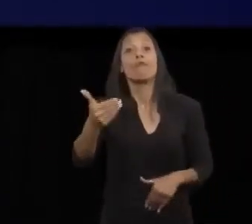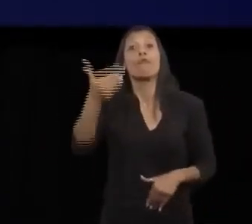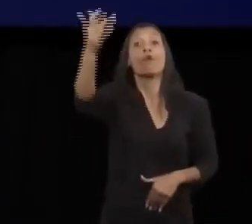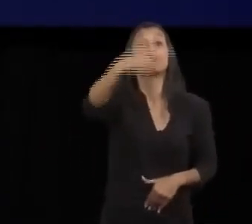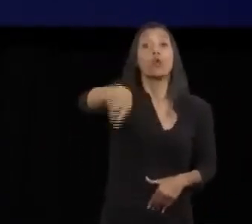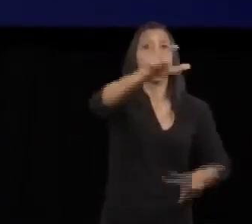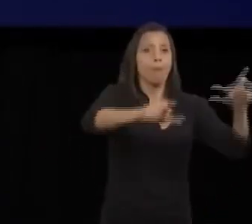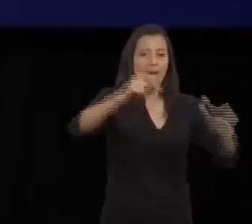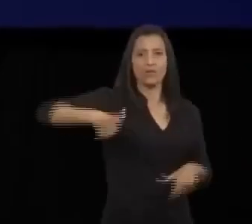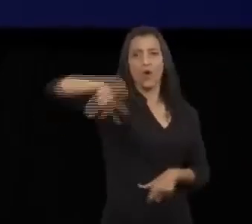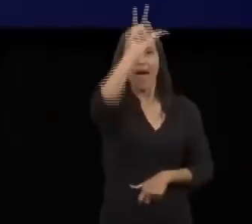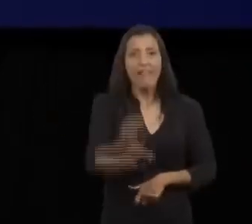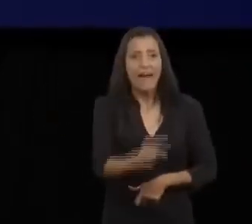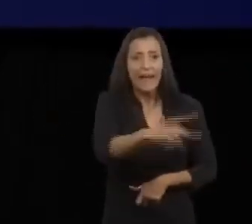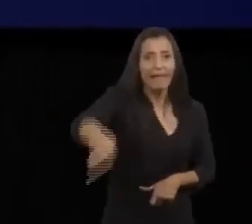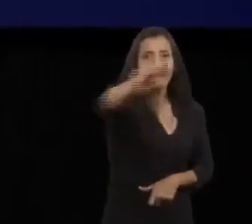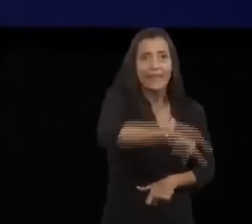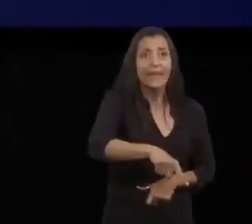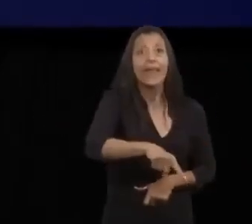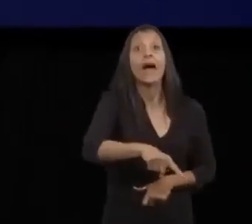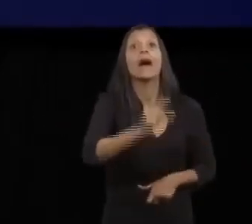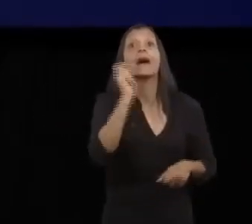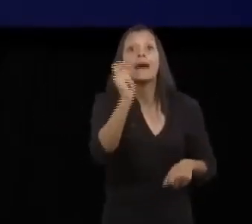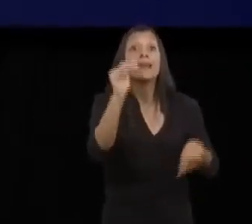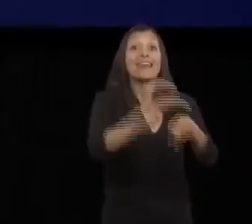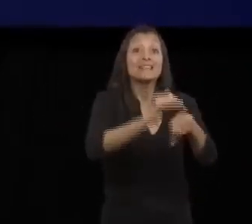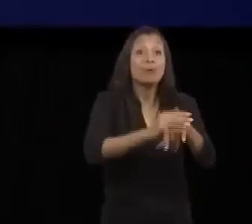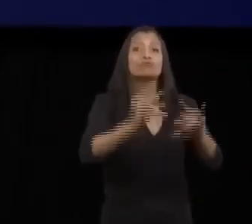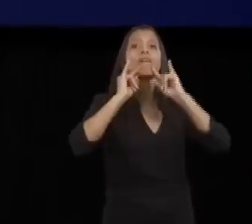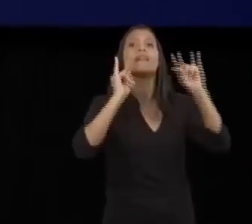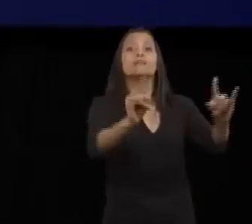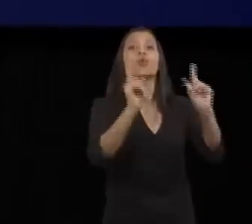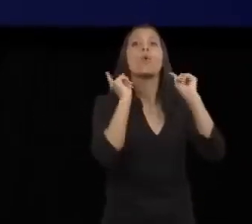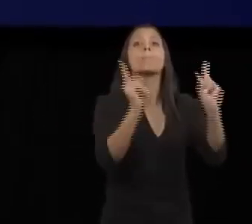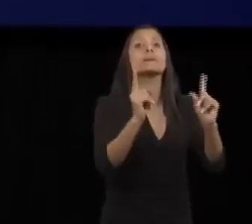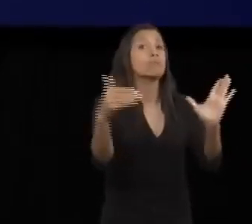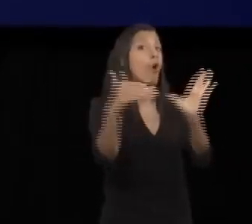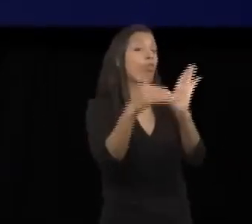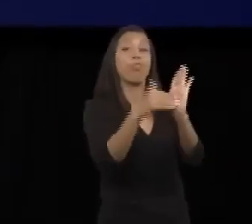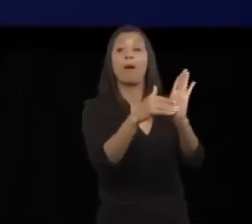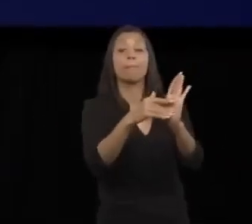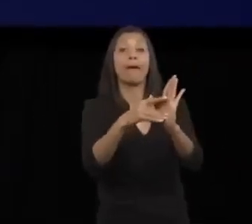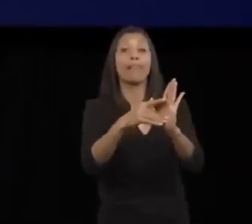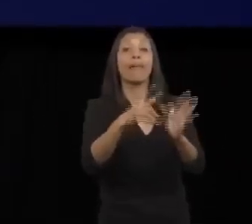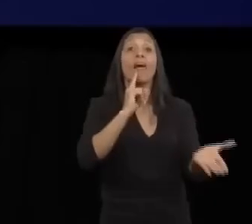is that the future of Argentinians is in the hands of Argentinians.